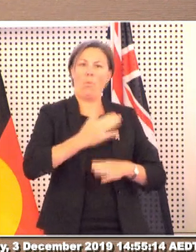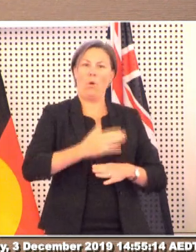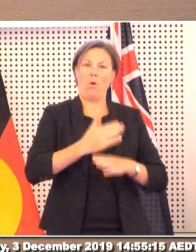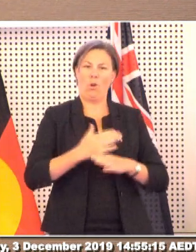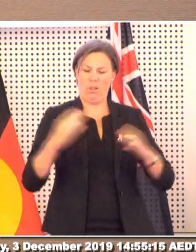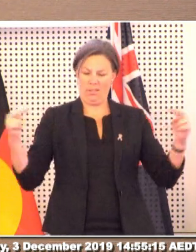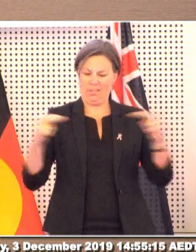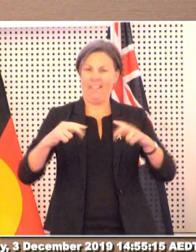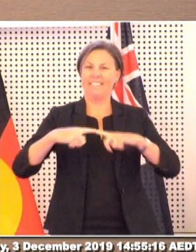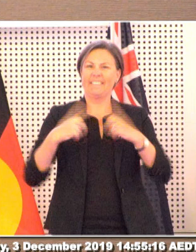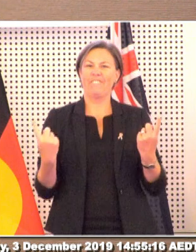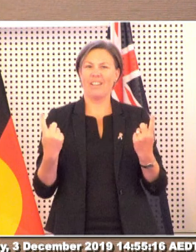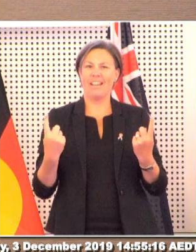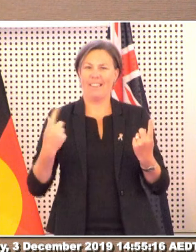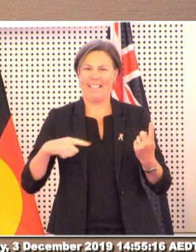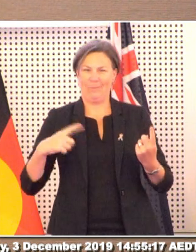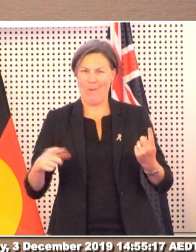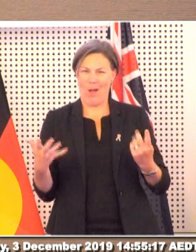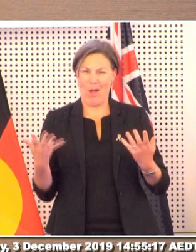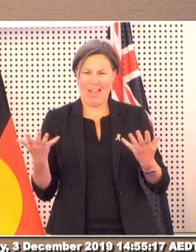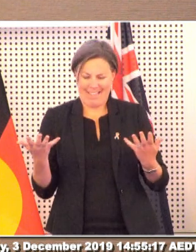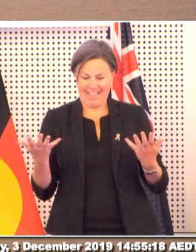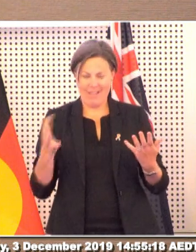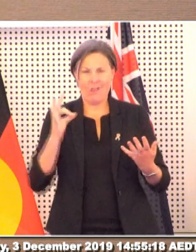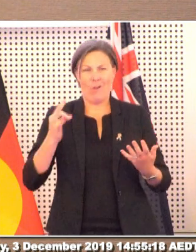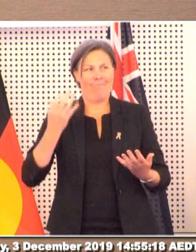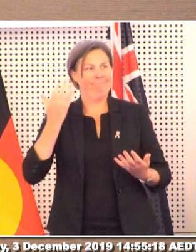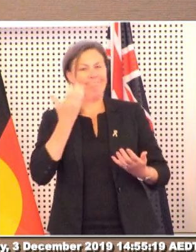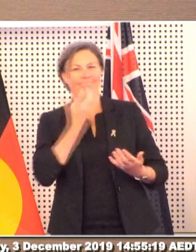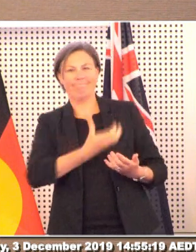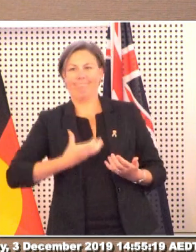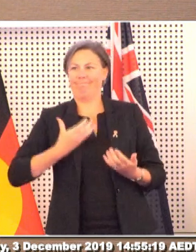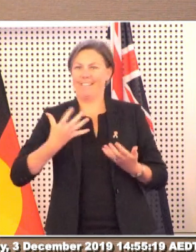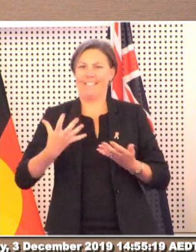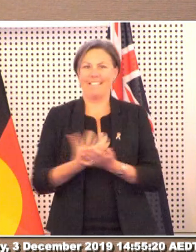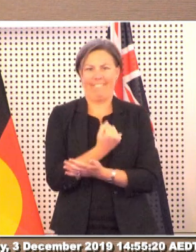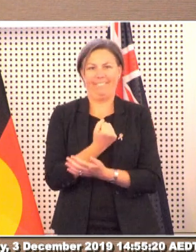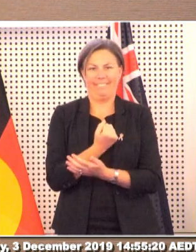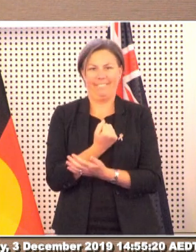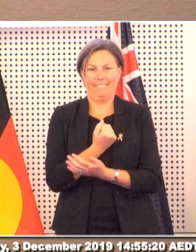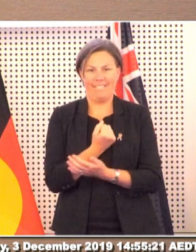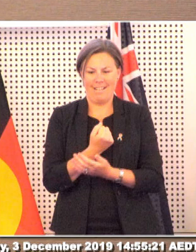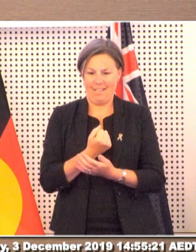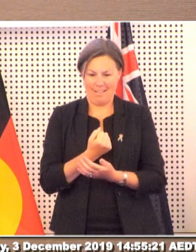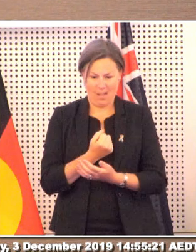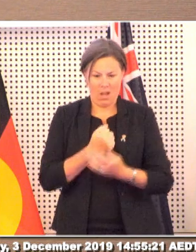But that same tension between is it a home or is it a workplace will be inherent in